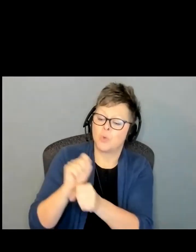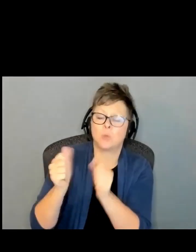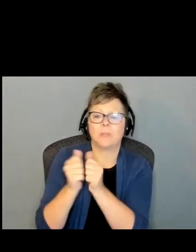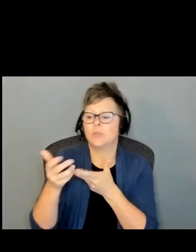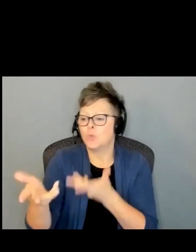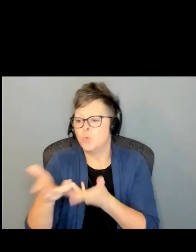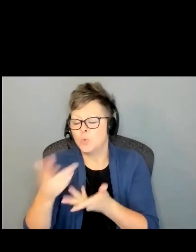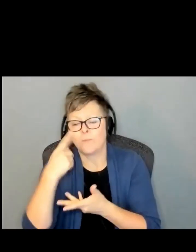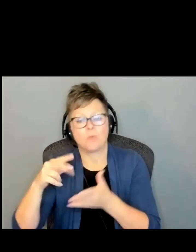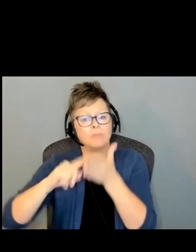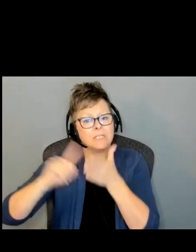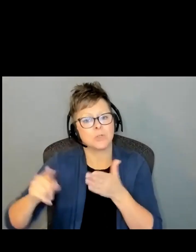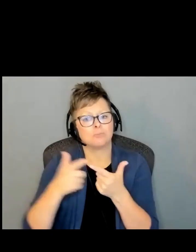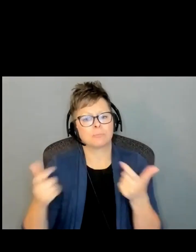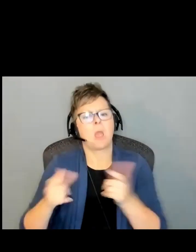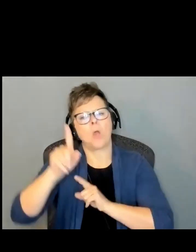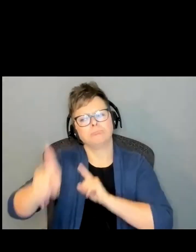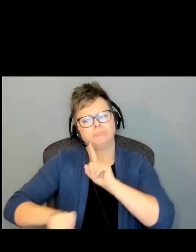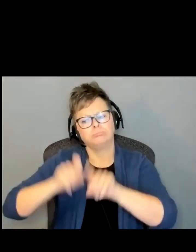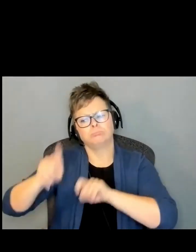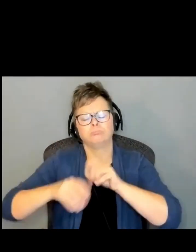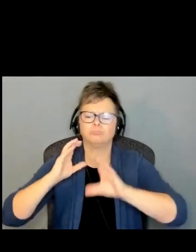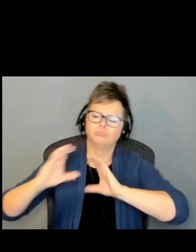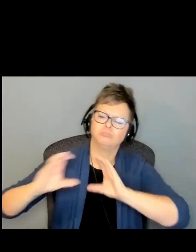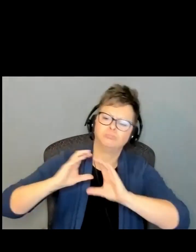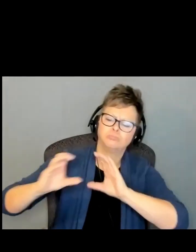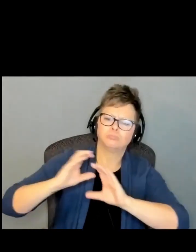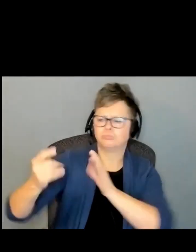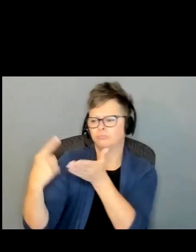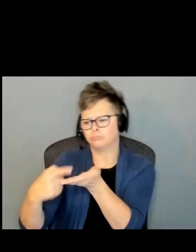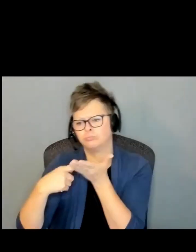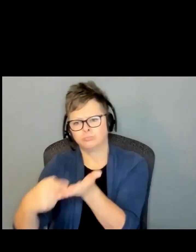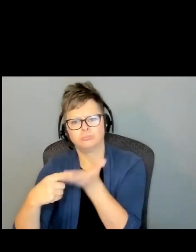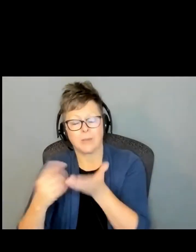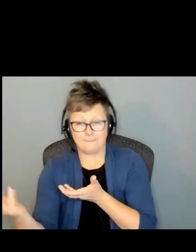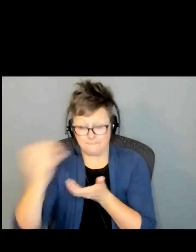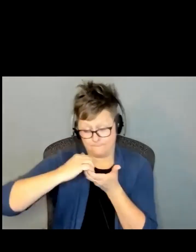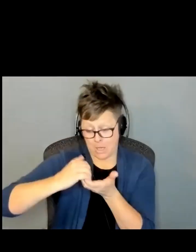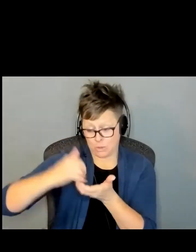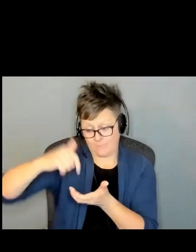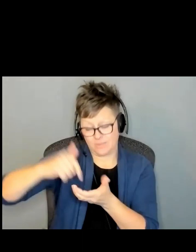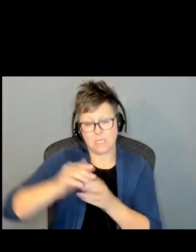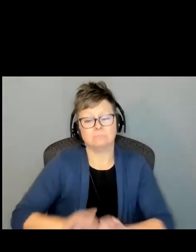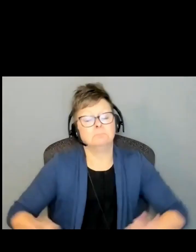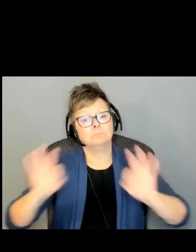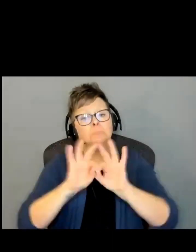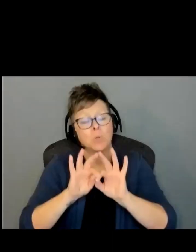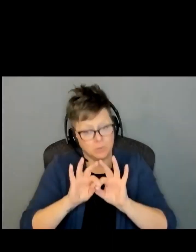And asking those questions and having conversations. And I think partnership plays a huge strength in that and sharing lessons learned but hearing